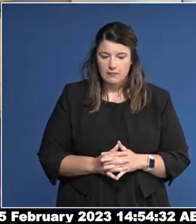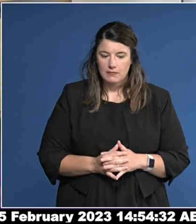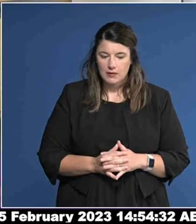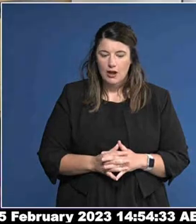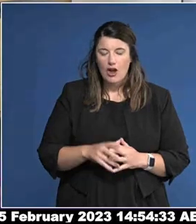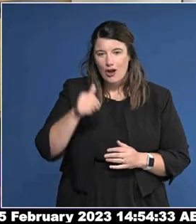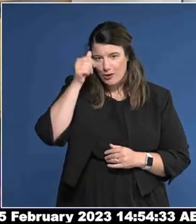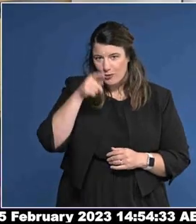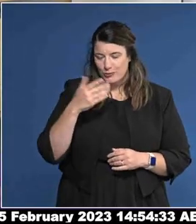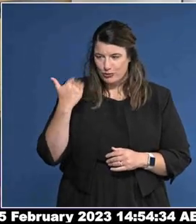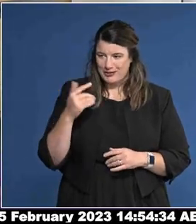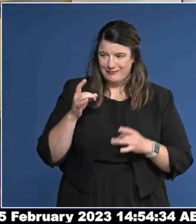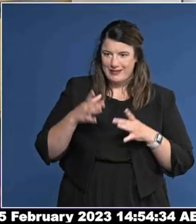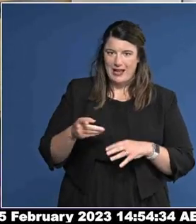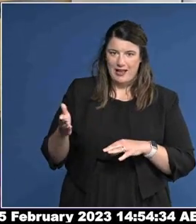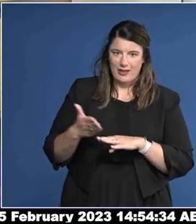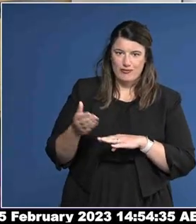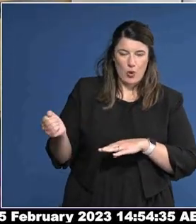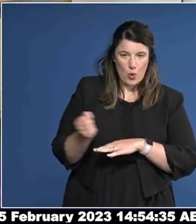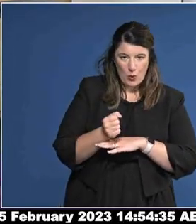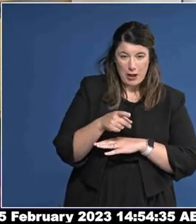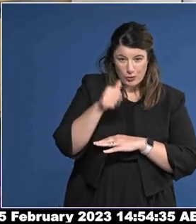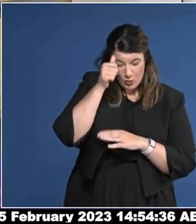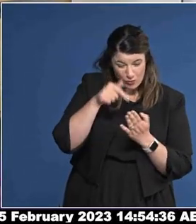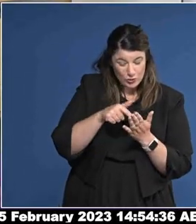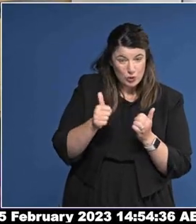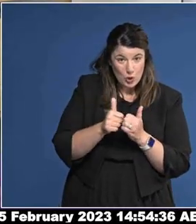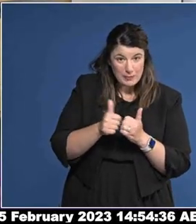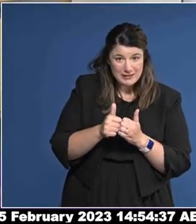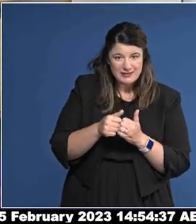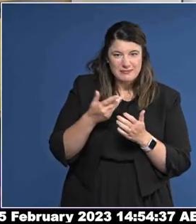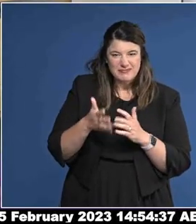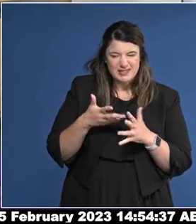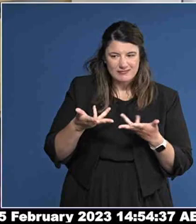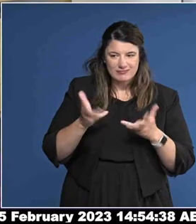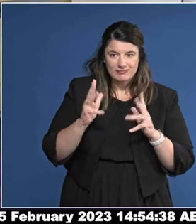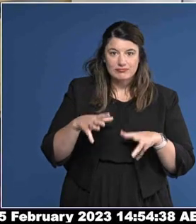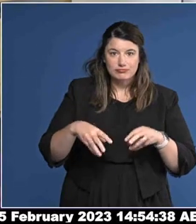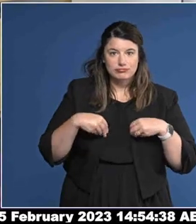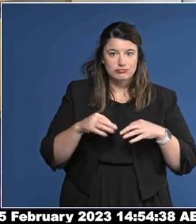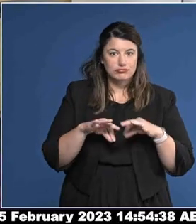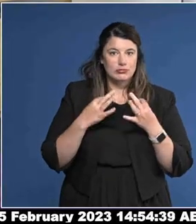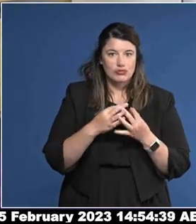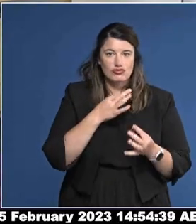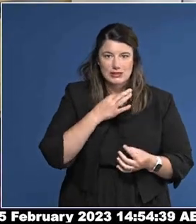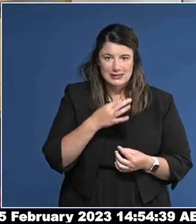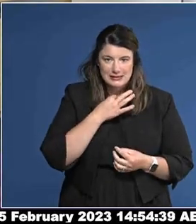This approach to the risk appetite statement measures risk as zero, low, medium or high.